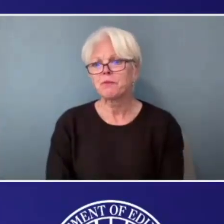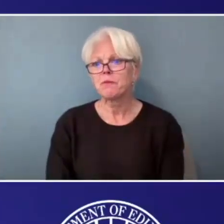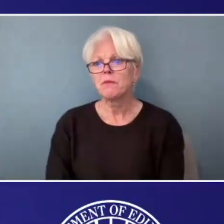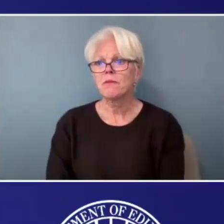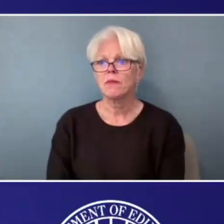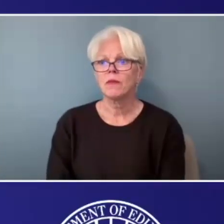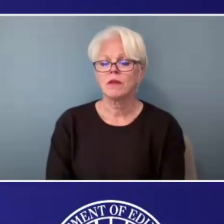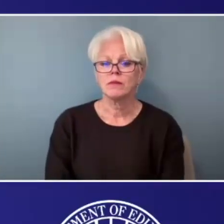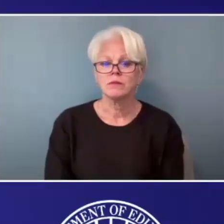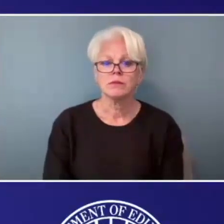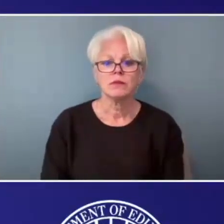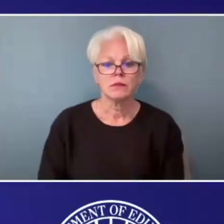All right. Moving right along.